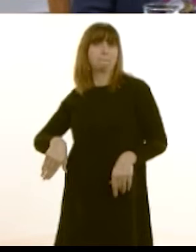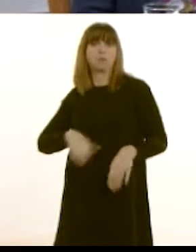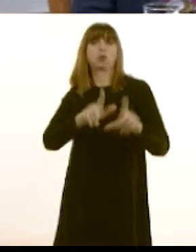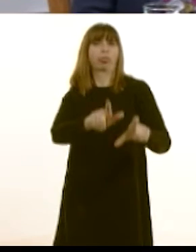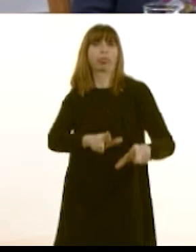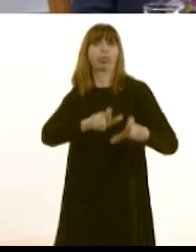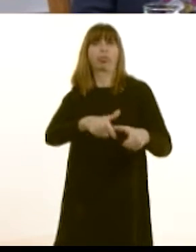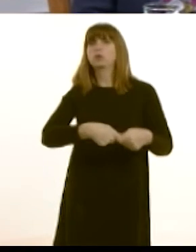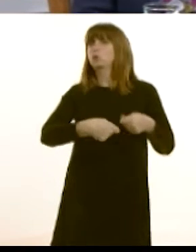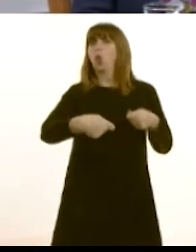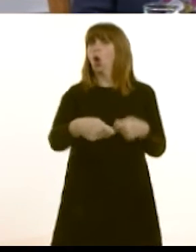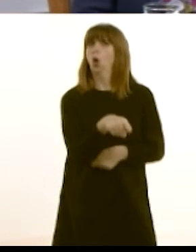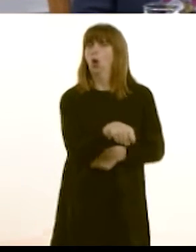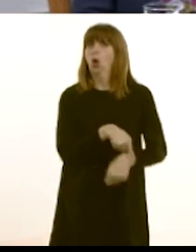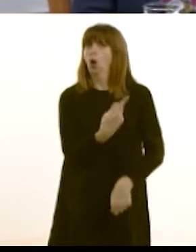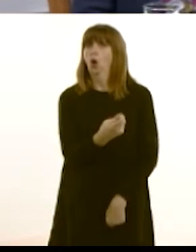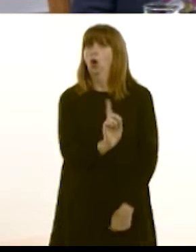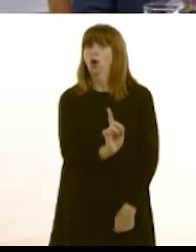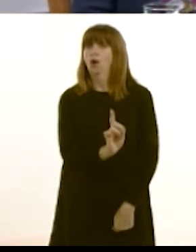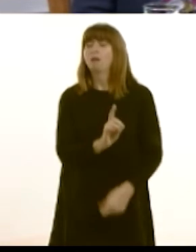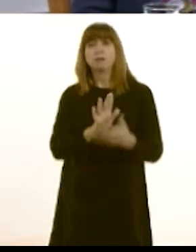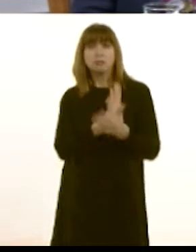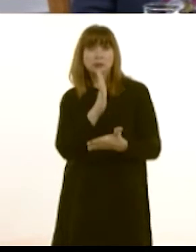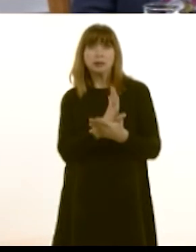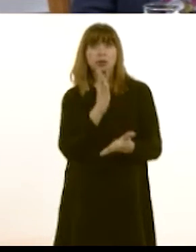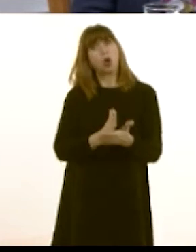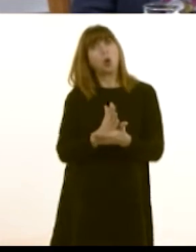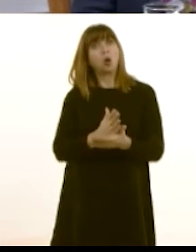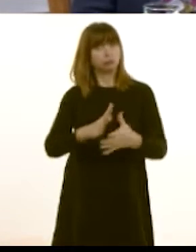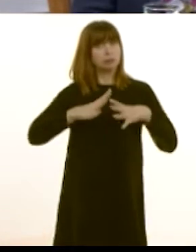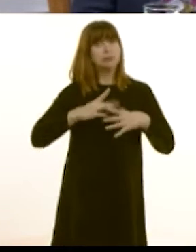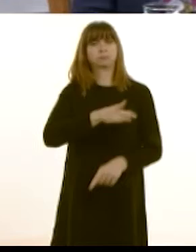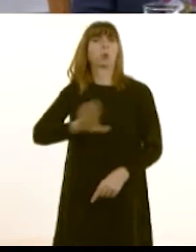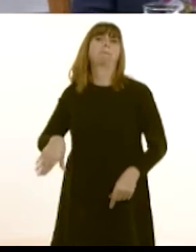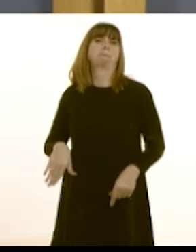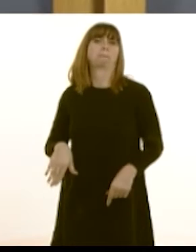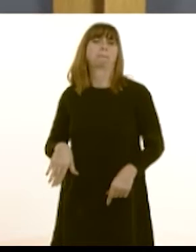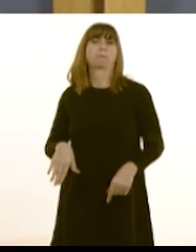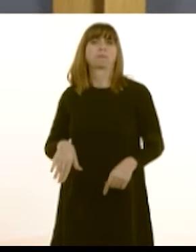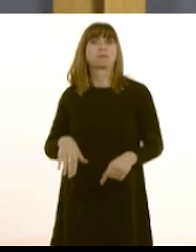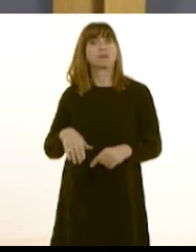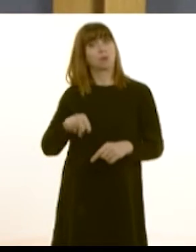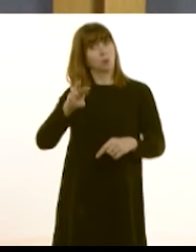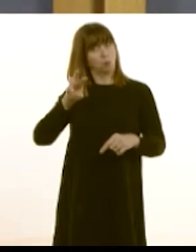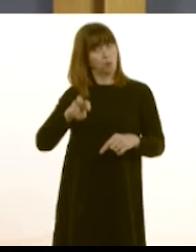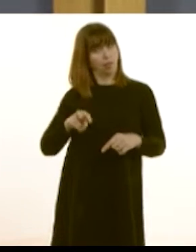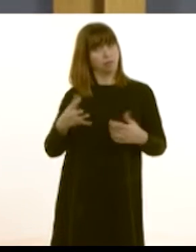arise in the hospitals, but of also being able to make sure that people can go home as quickly as possible. And weíre seeing a downward trend in Wales in terms of delayed transfers of care